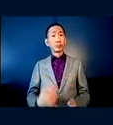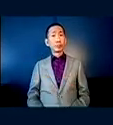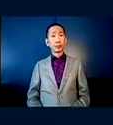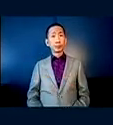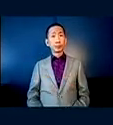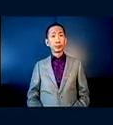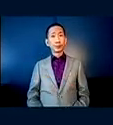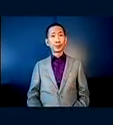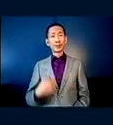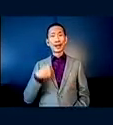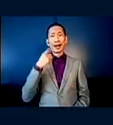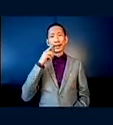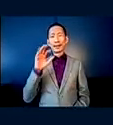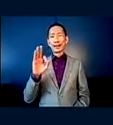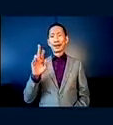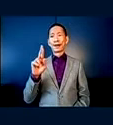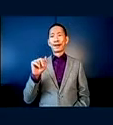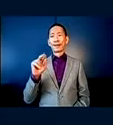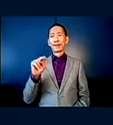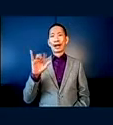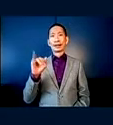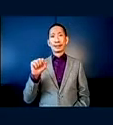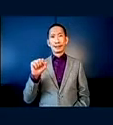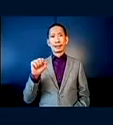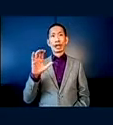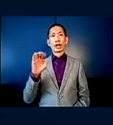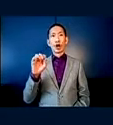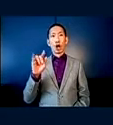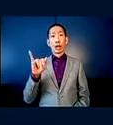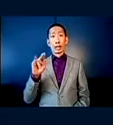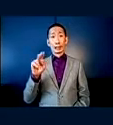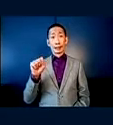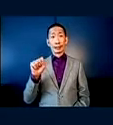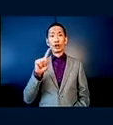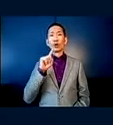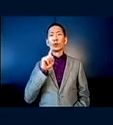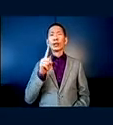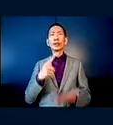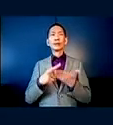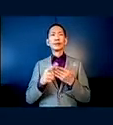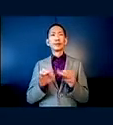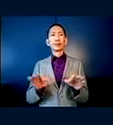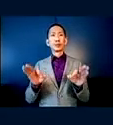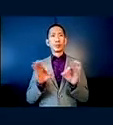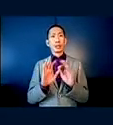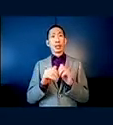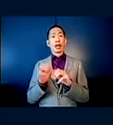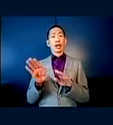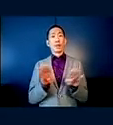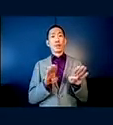KENTUCKY AND HAVE BEEN THUS FAR. I THINK FRANCIS COLLINS REALLY TALKED VERY IMPORTANTLY ABOUT